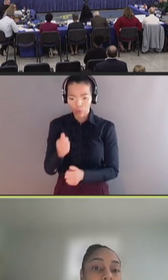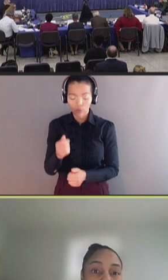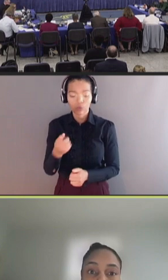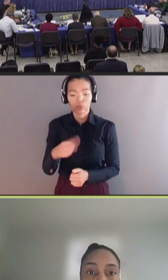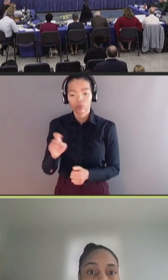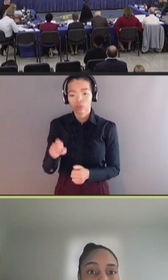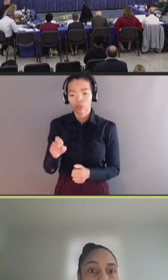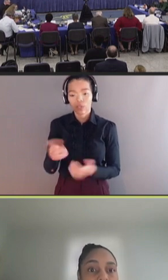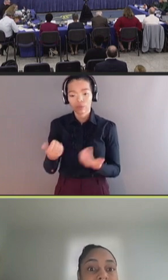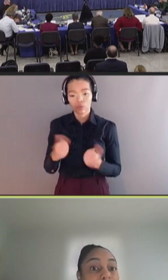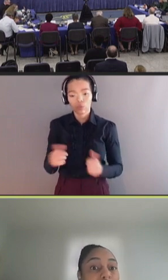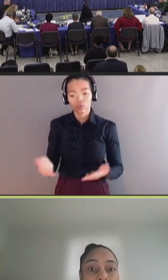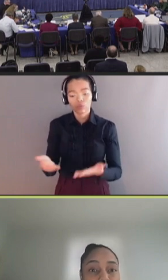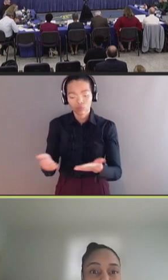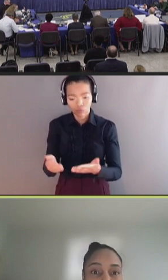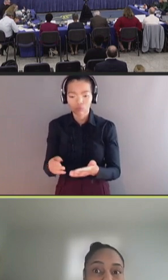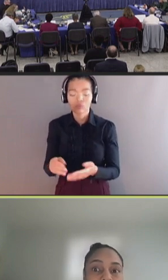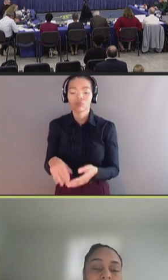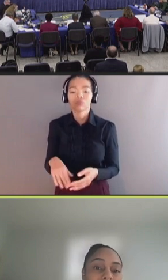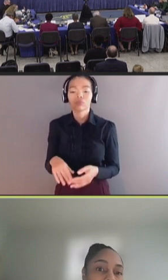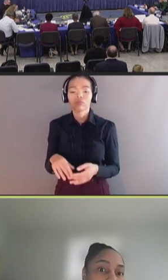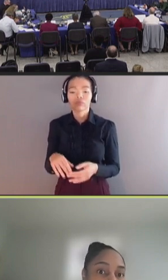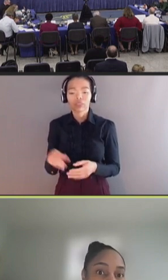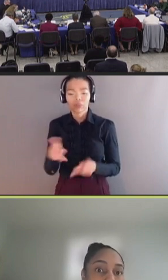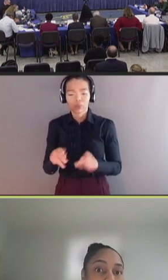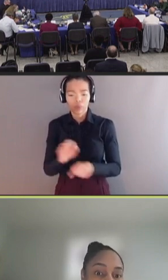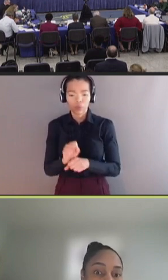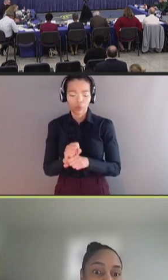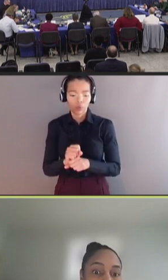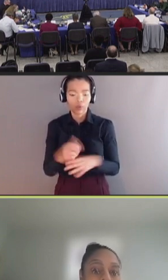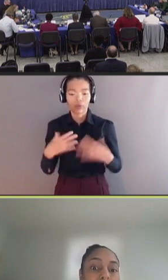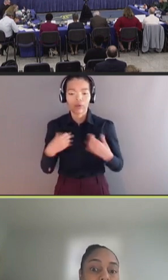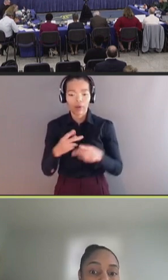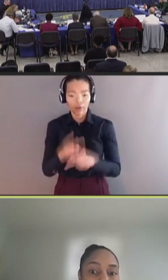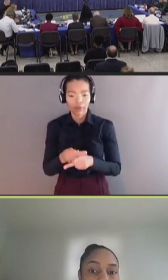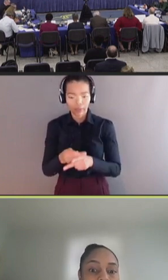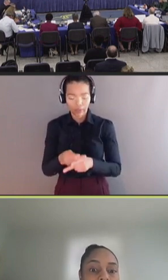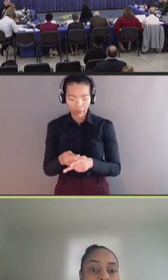healthcare providers to serve as trusted, credible messengers in their community.